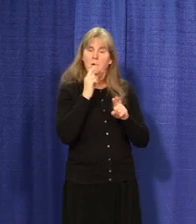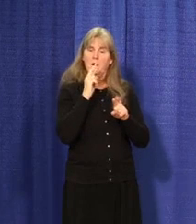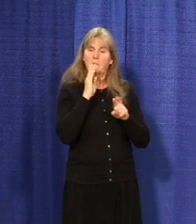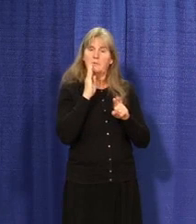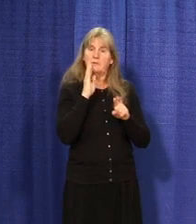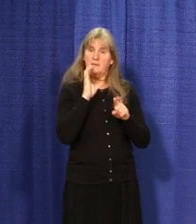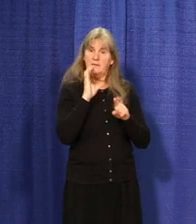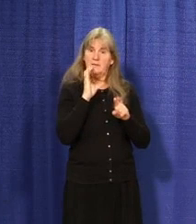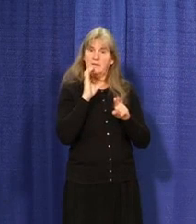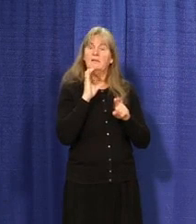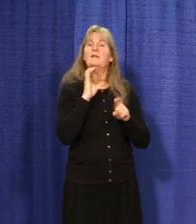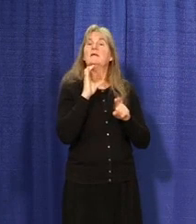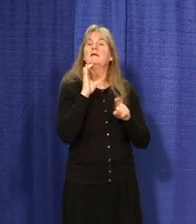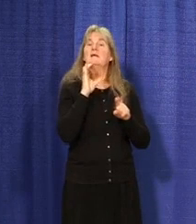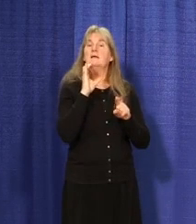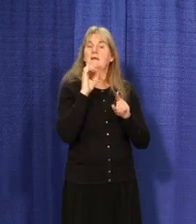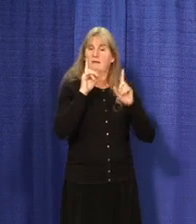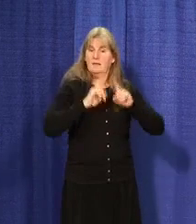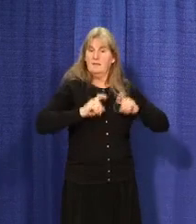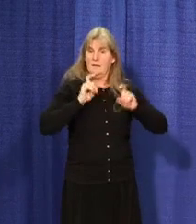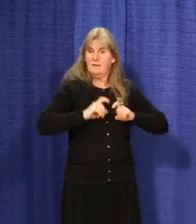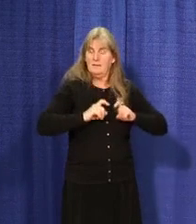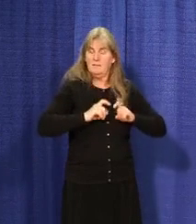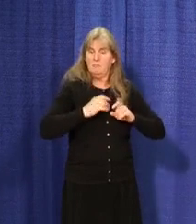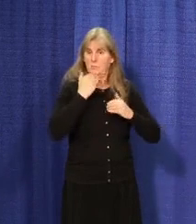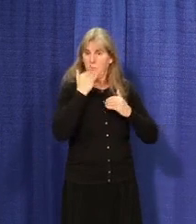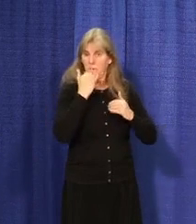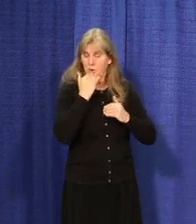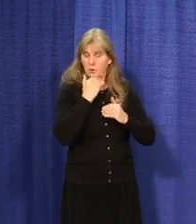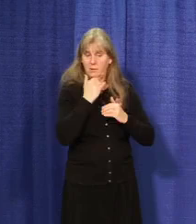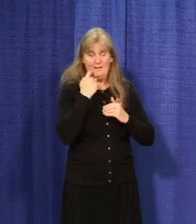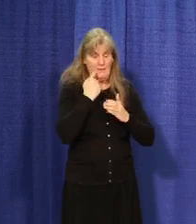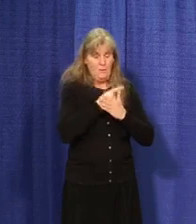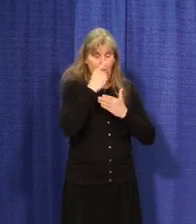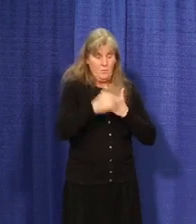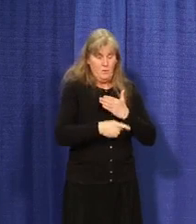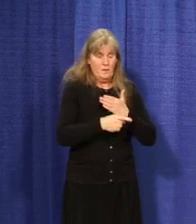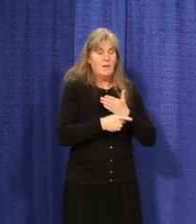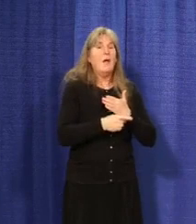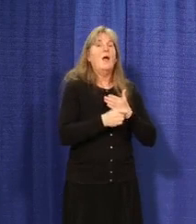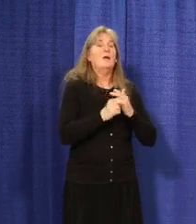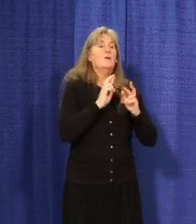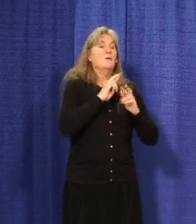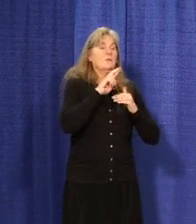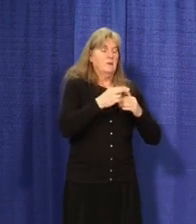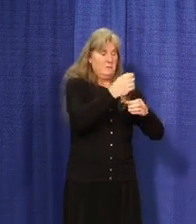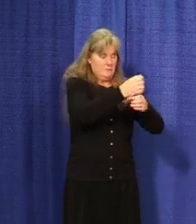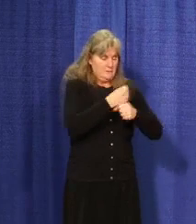testing and some tests we had over the weekend actually tested in Watson Lake and resulted in a